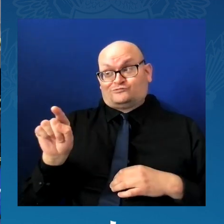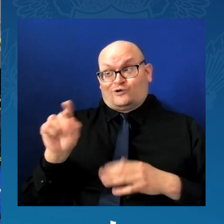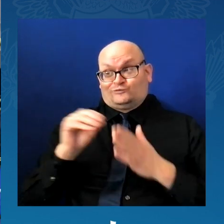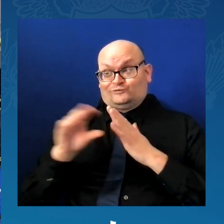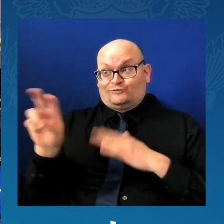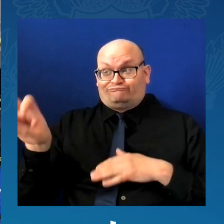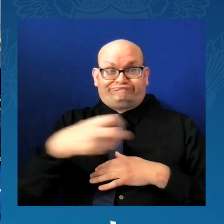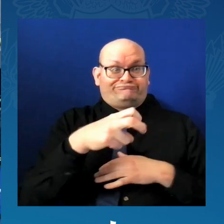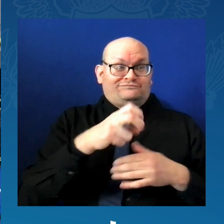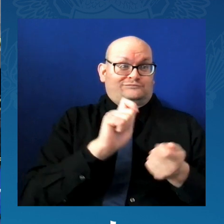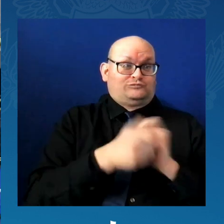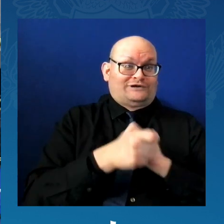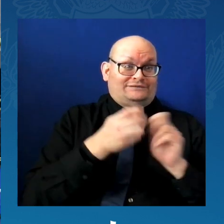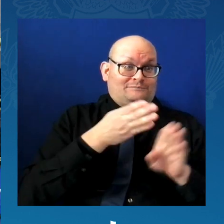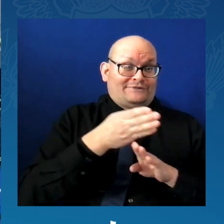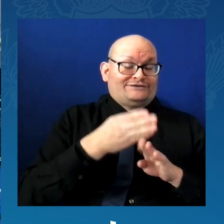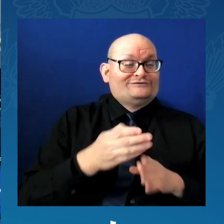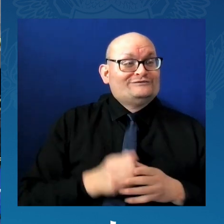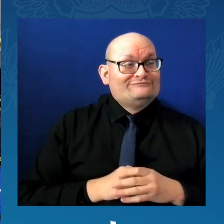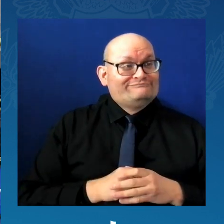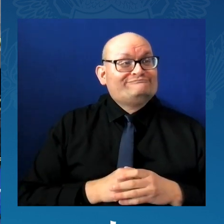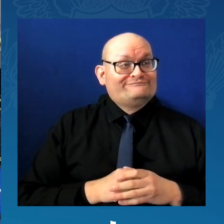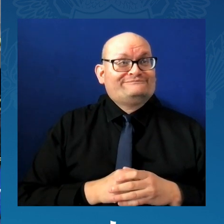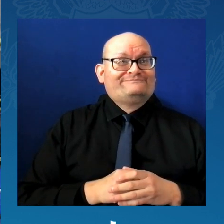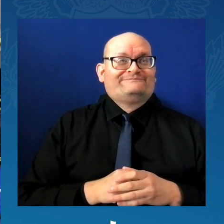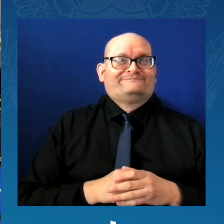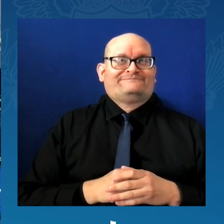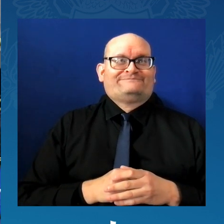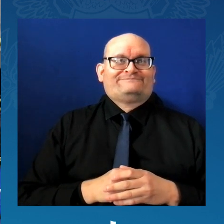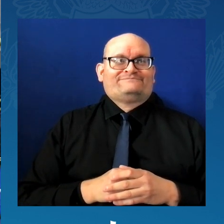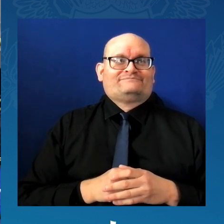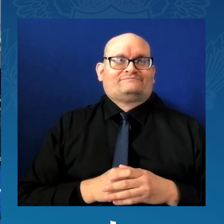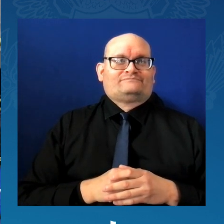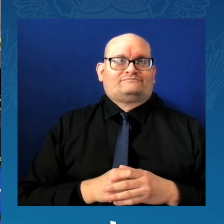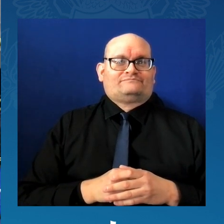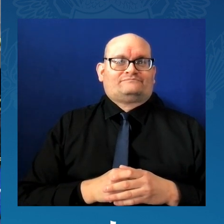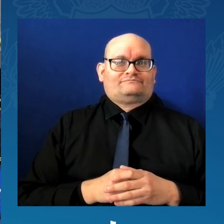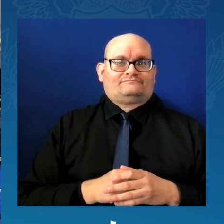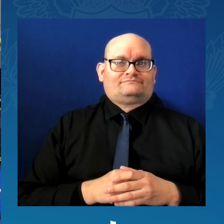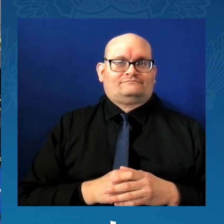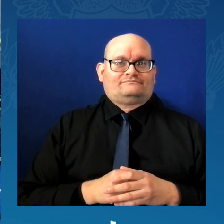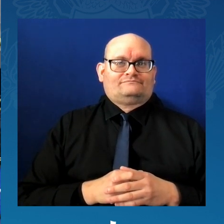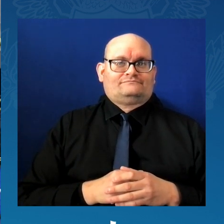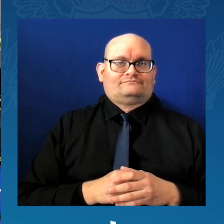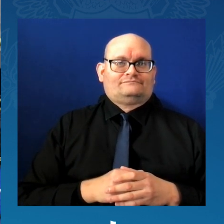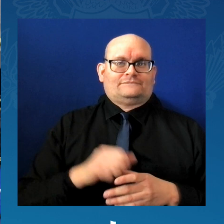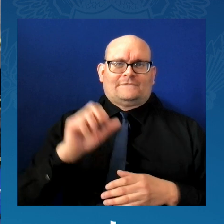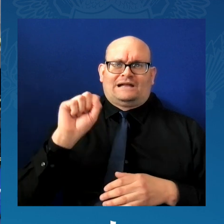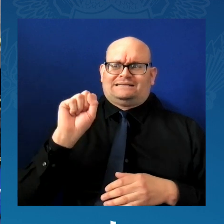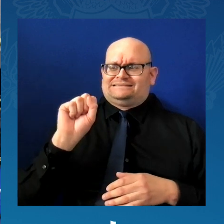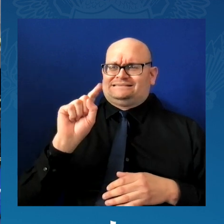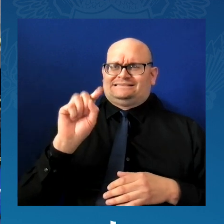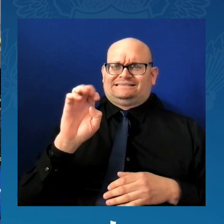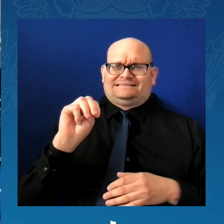In the end, one of the biggest draws to pursue STEM are the different jobs, especially in space. There are so many career opportunities for the students